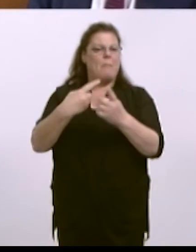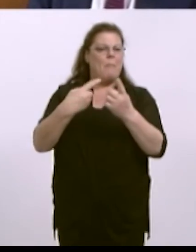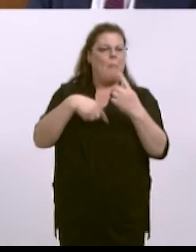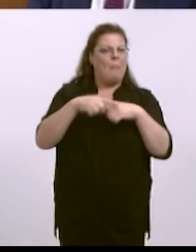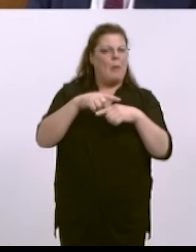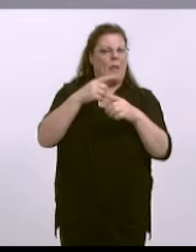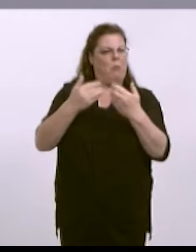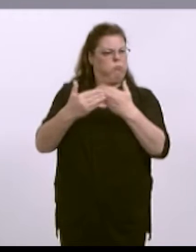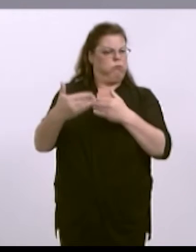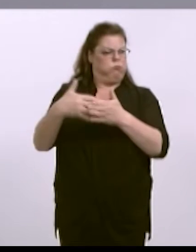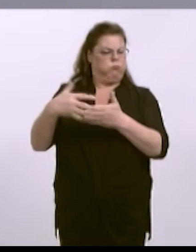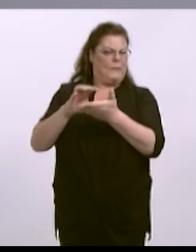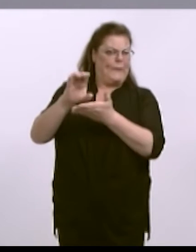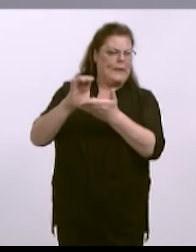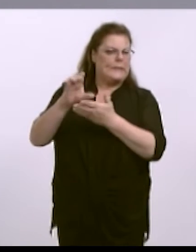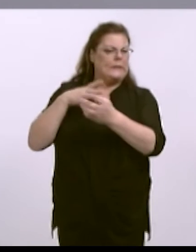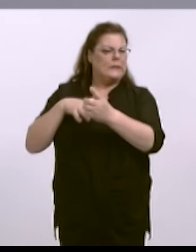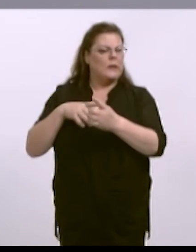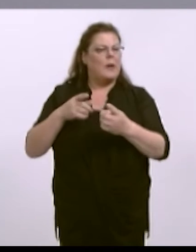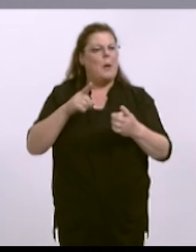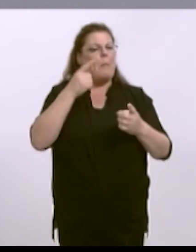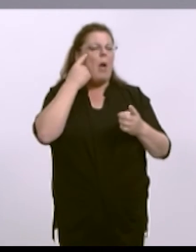raises an interesting suggestion, though I wonder whether developers would have a different